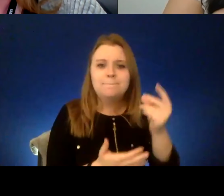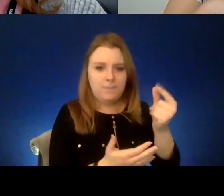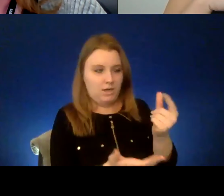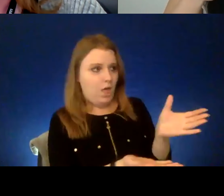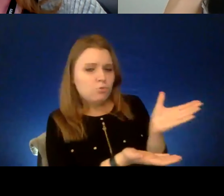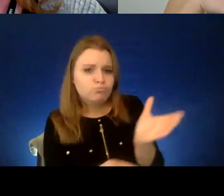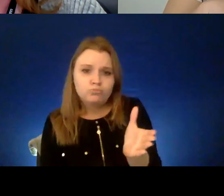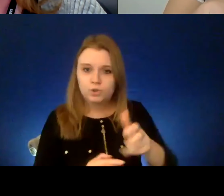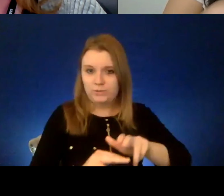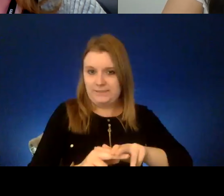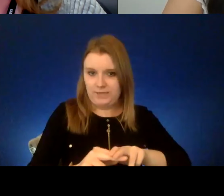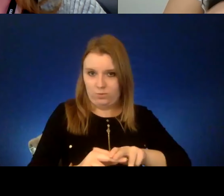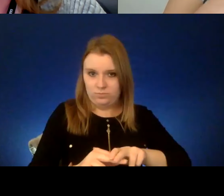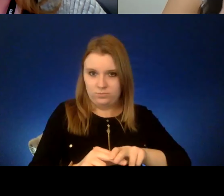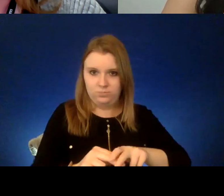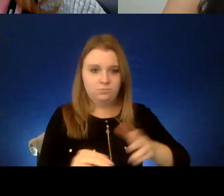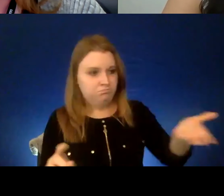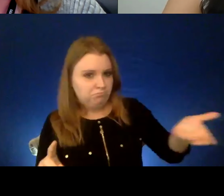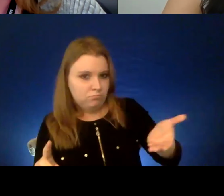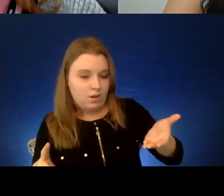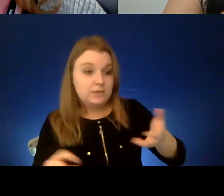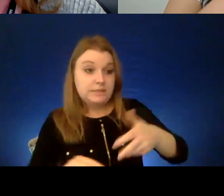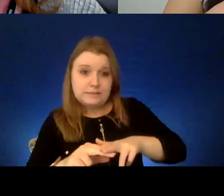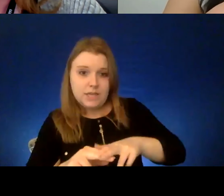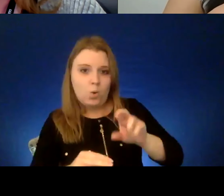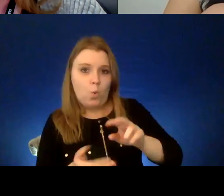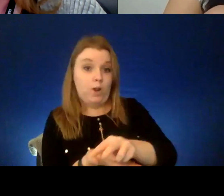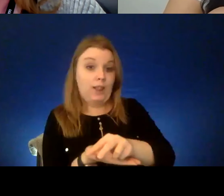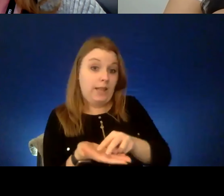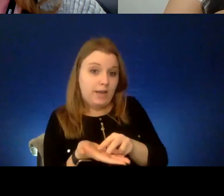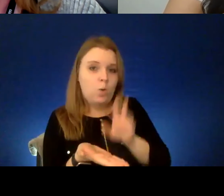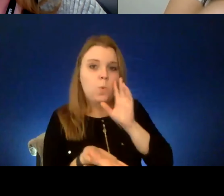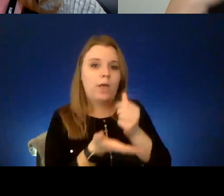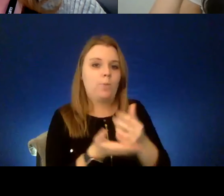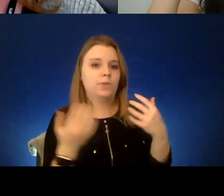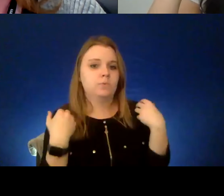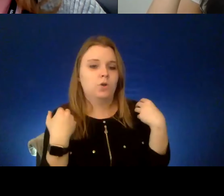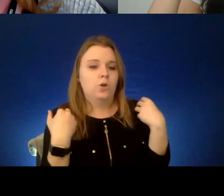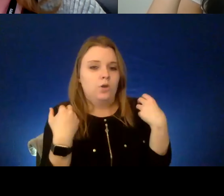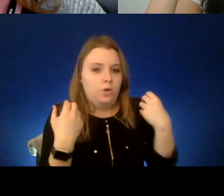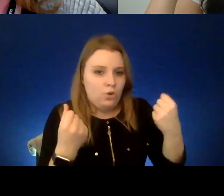So if you can sit them down and then lay them down somewhere, that will help them recover faster than if they stay standing.